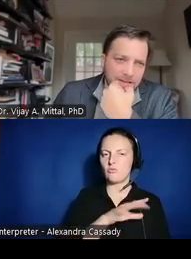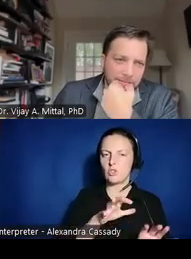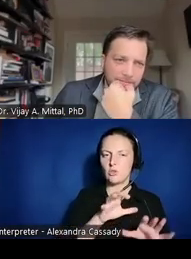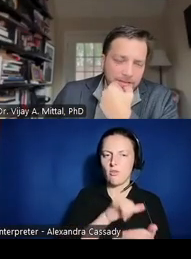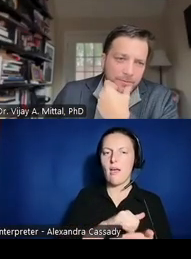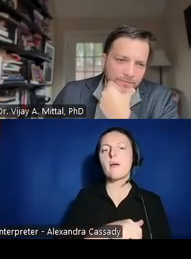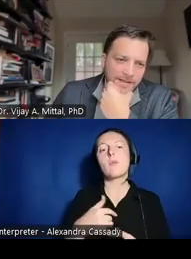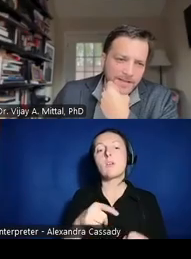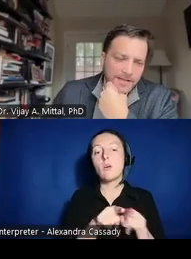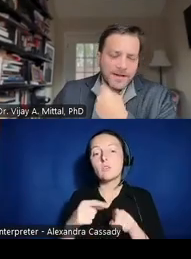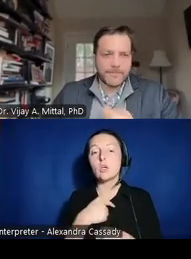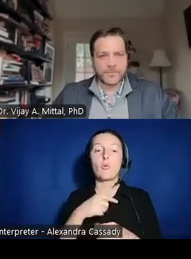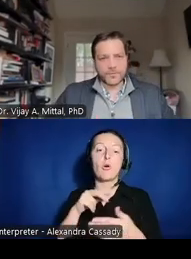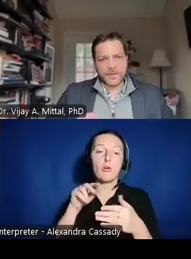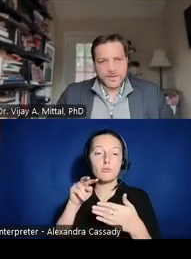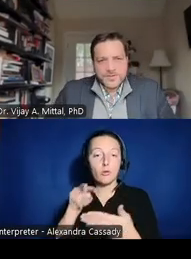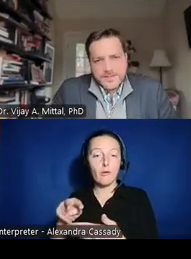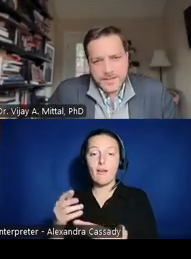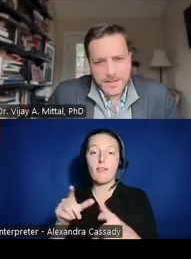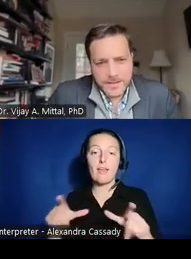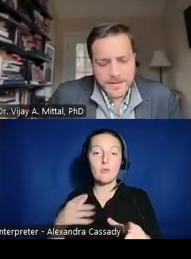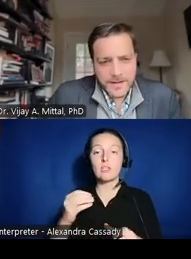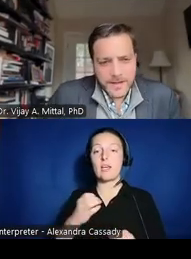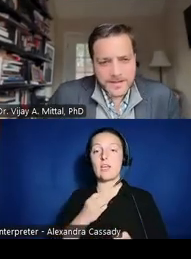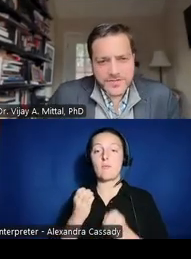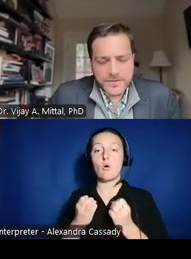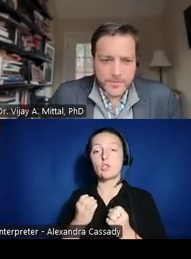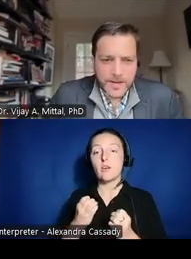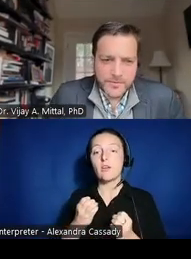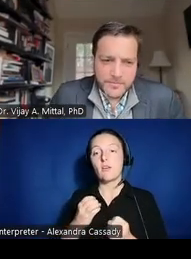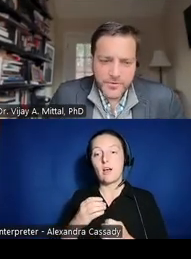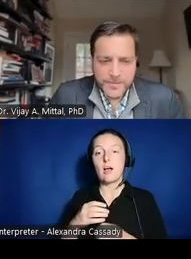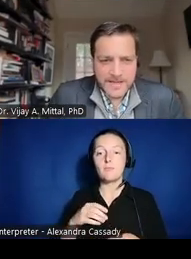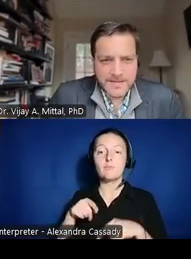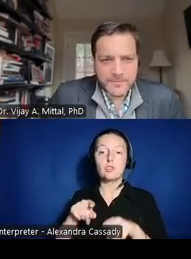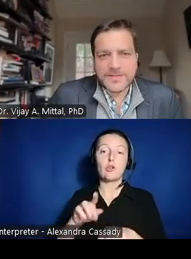uh you know finally um we're really interested in engaging the brain with movement and we've